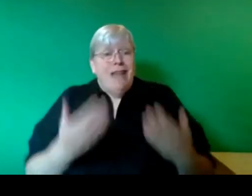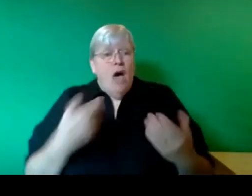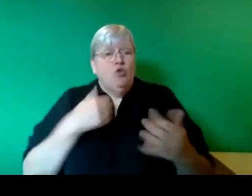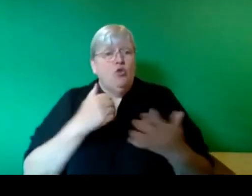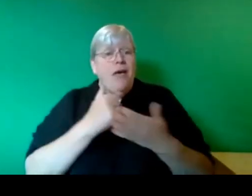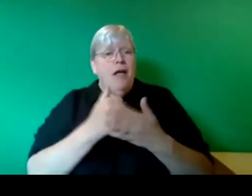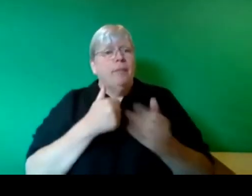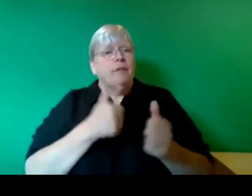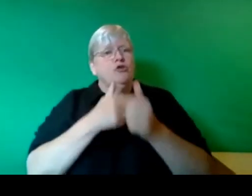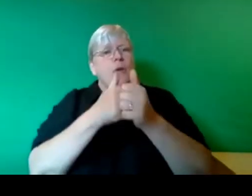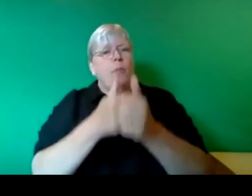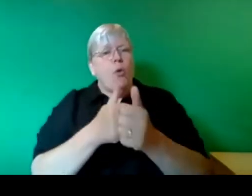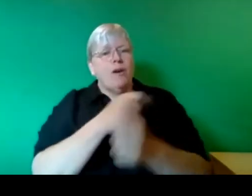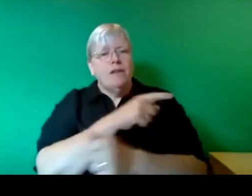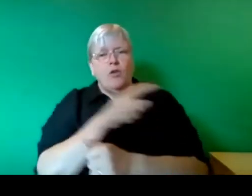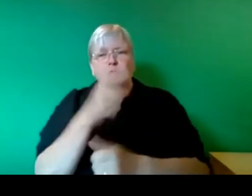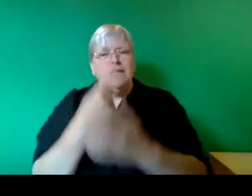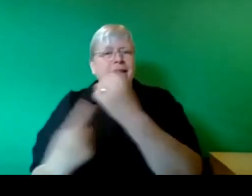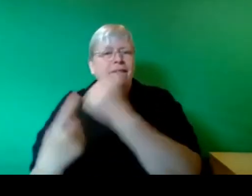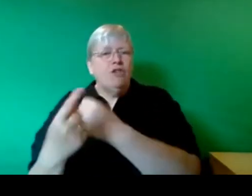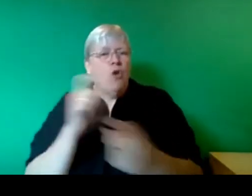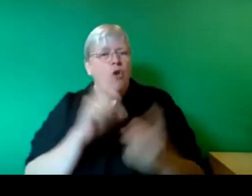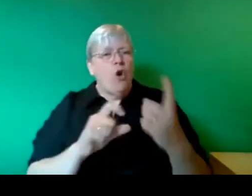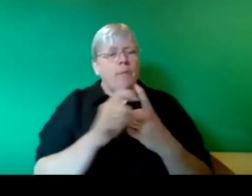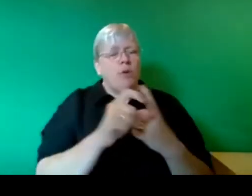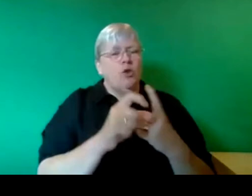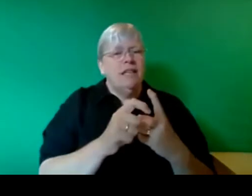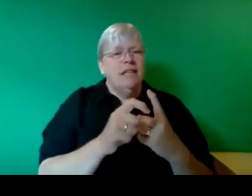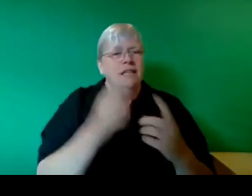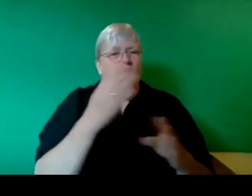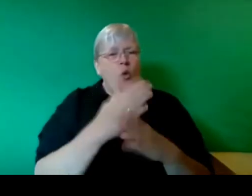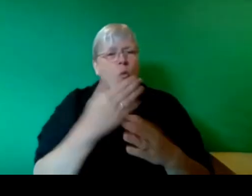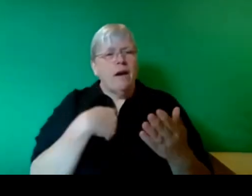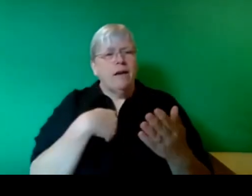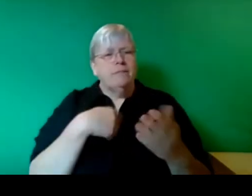those individuals, those communities who work and manage our land to both adapt to the